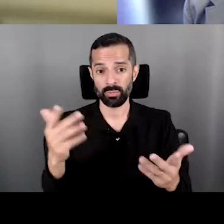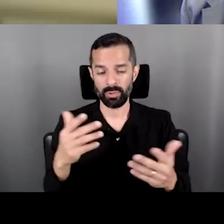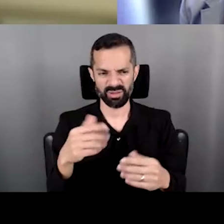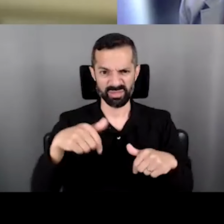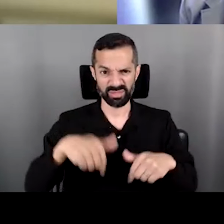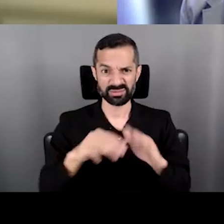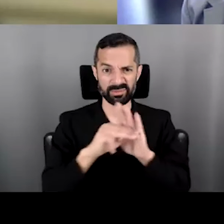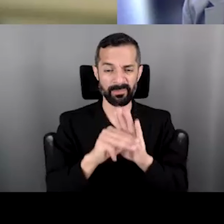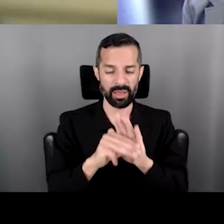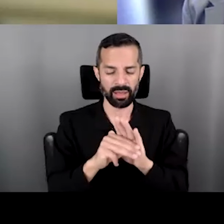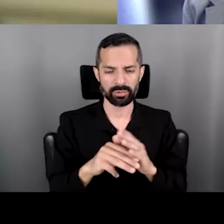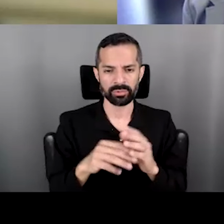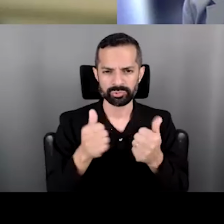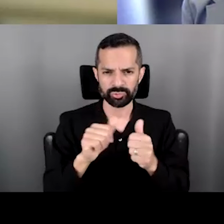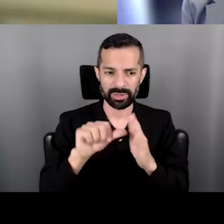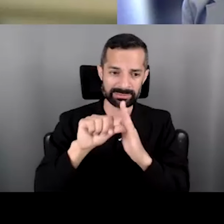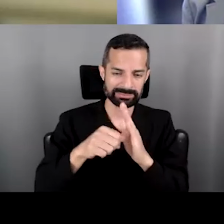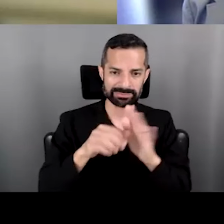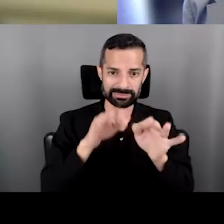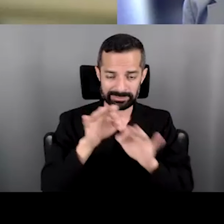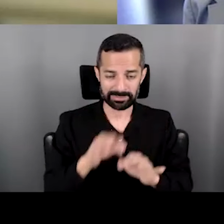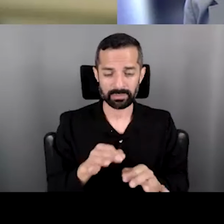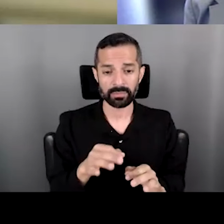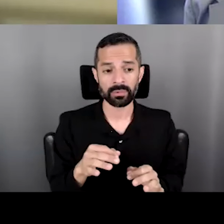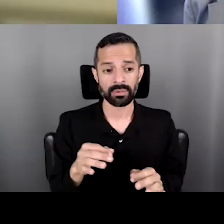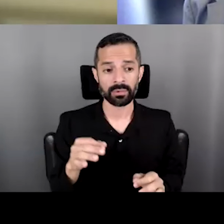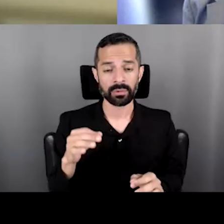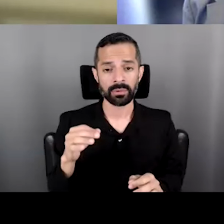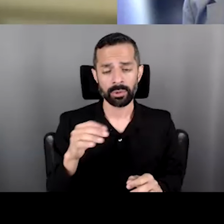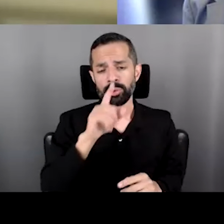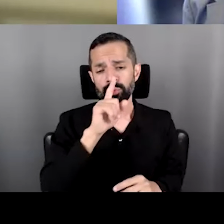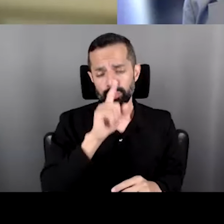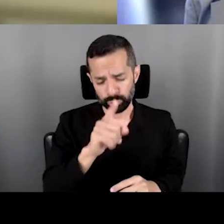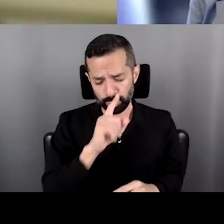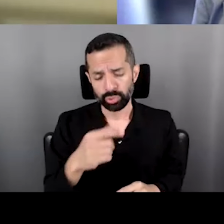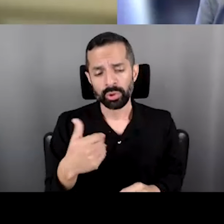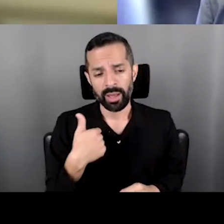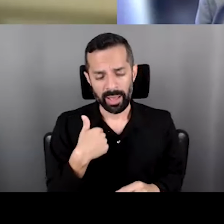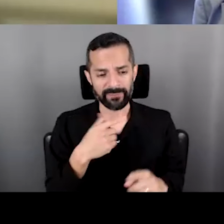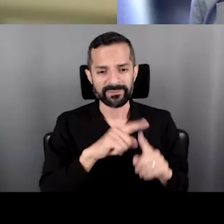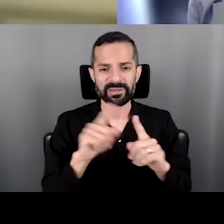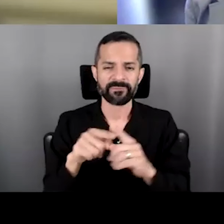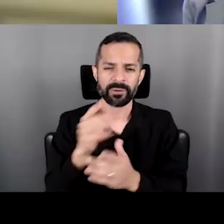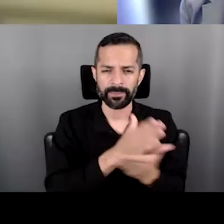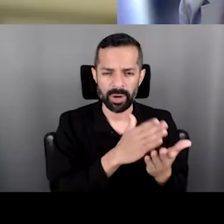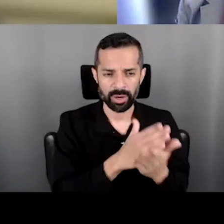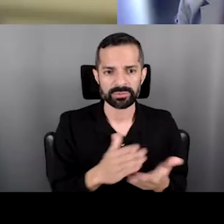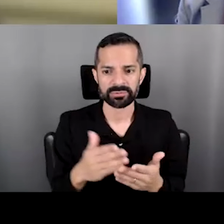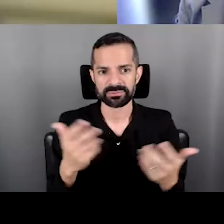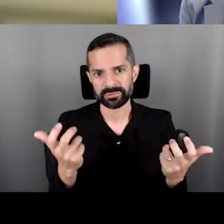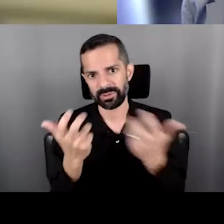There a lot of these, pieces are for accreditation and for alignment with our educational master plan and all of those things.